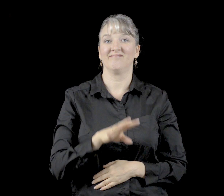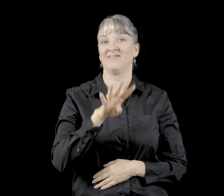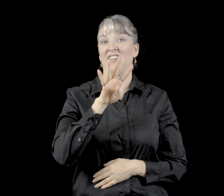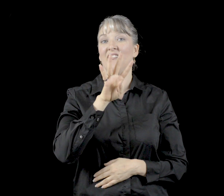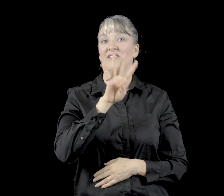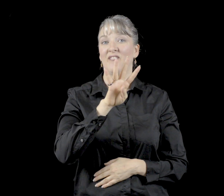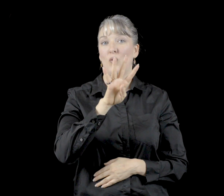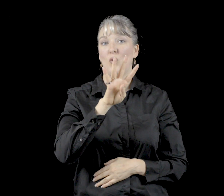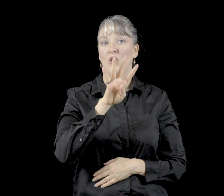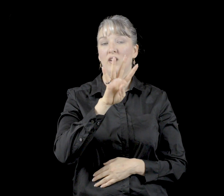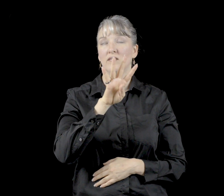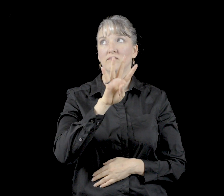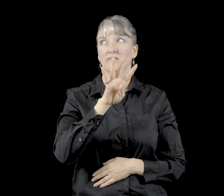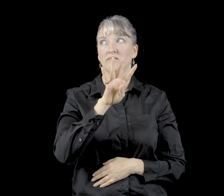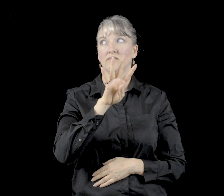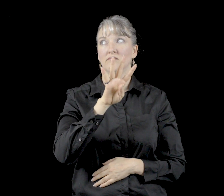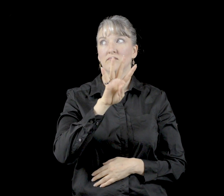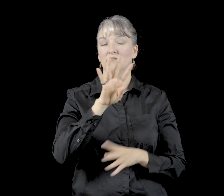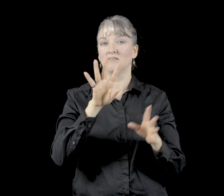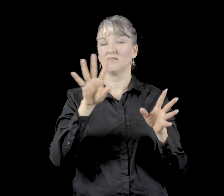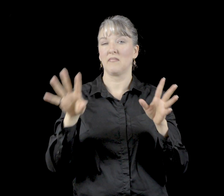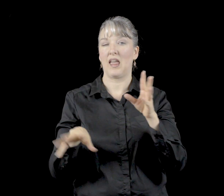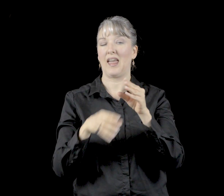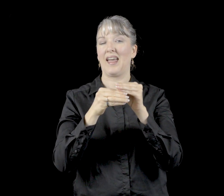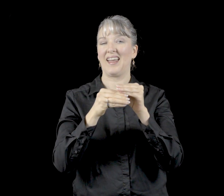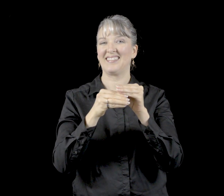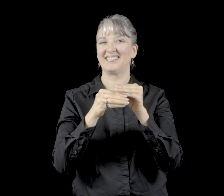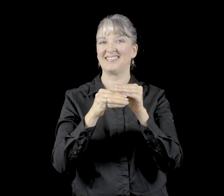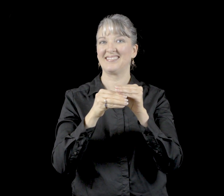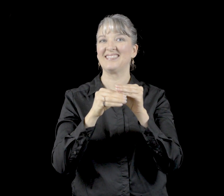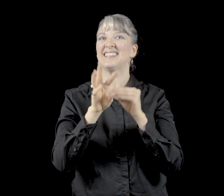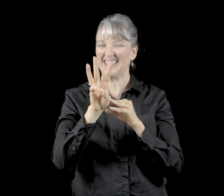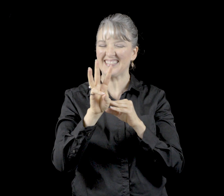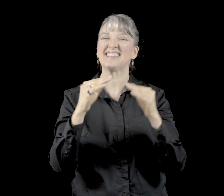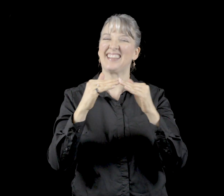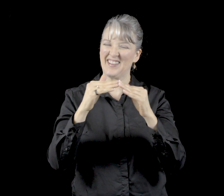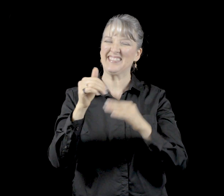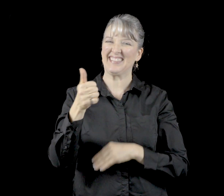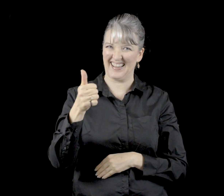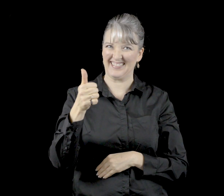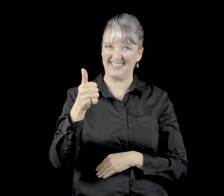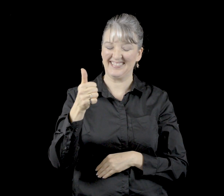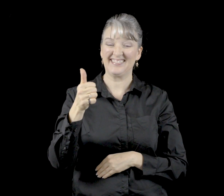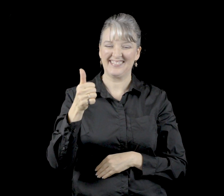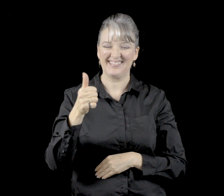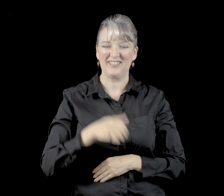Four plus six is the sum of ten.